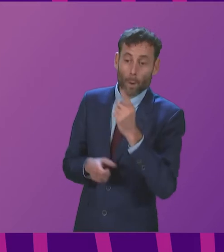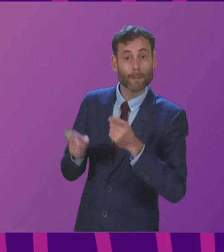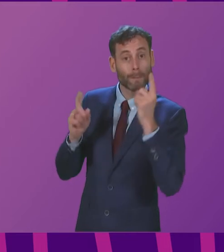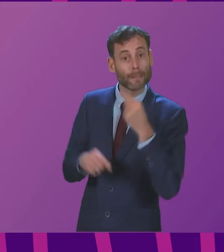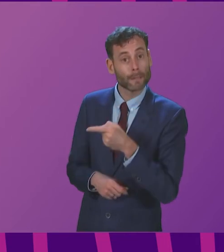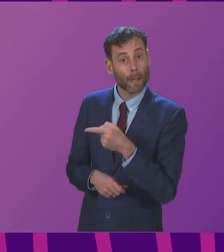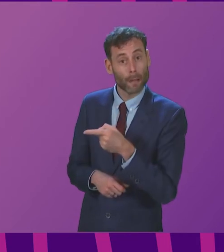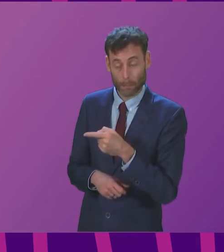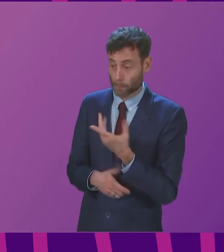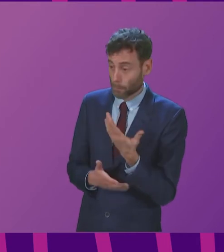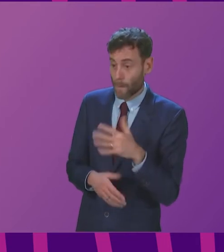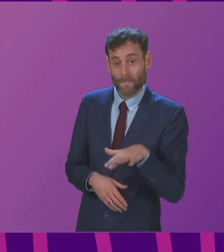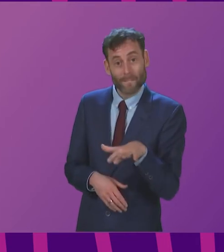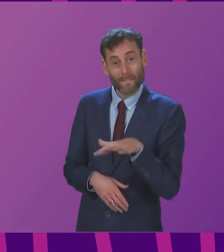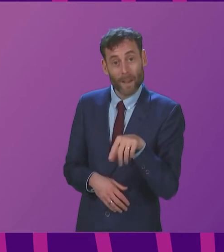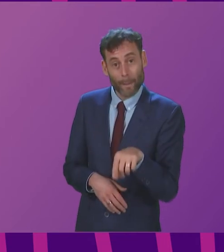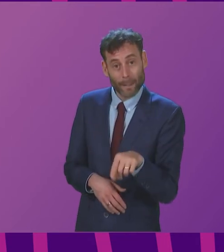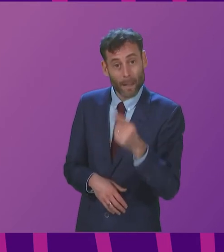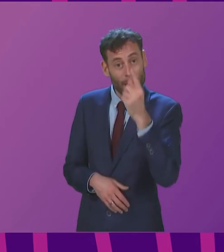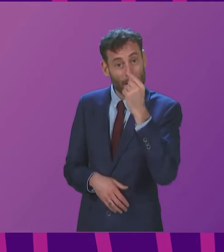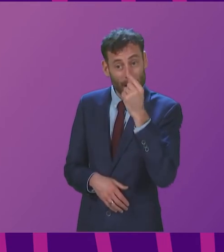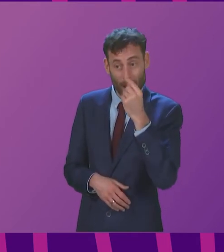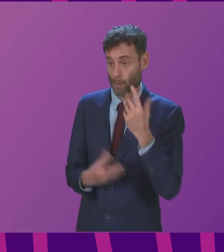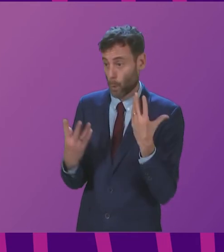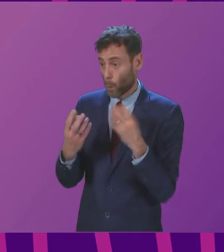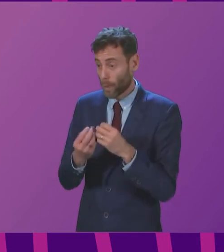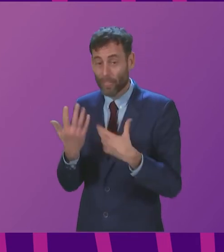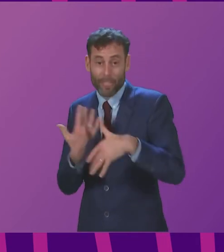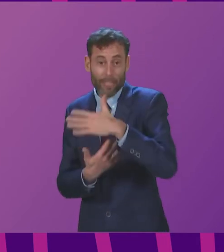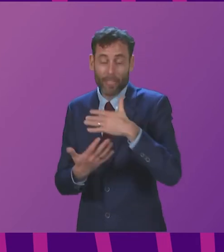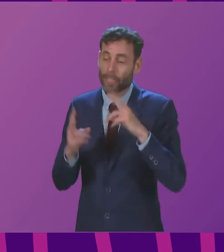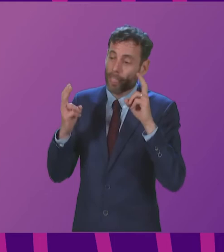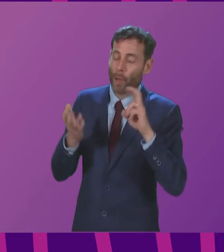whether families should expect to be able to enjoy a more normal Christmas this year?